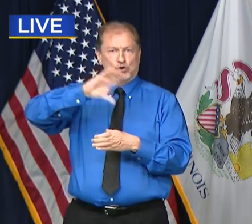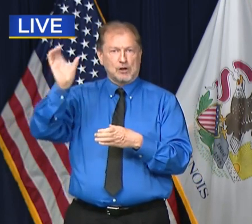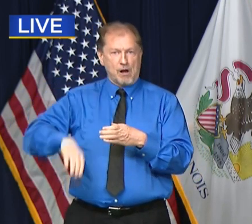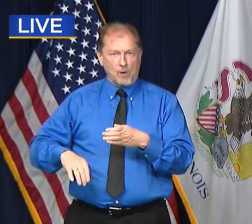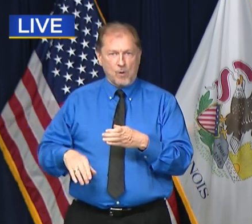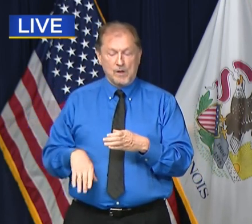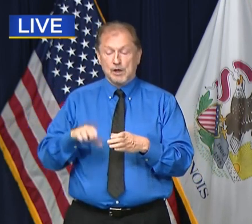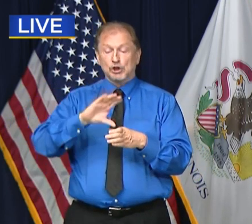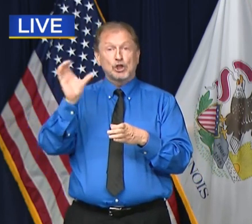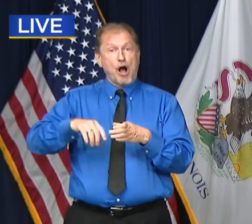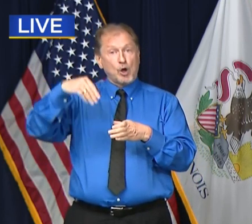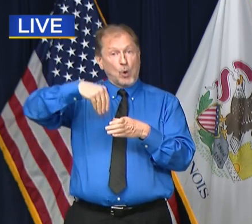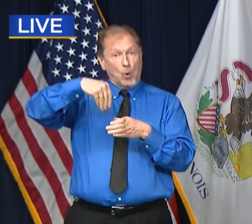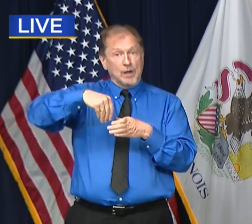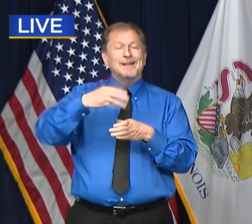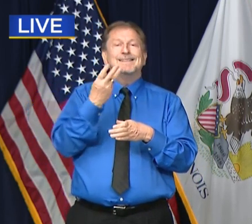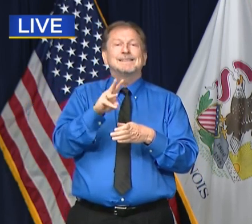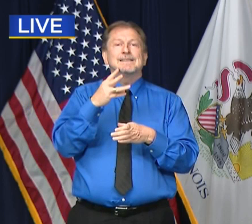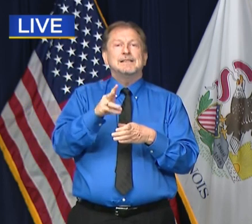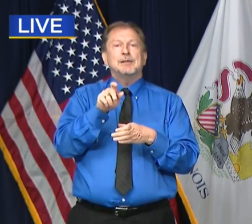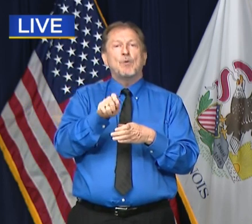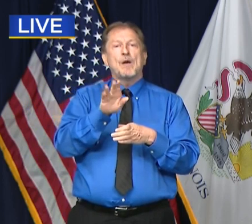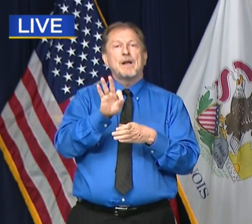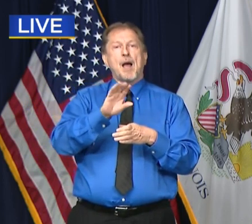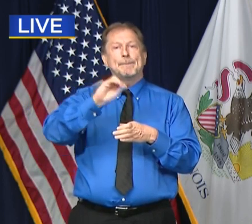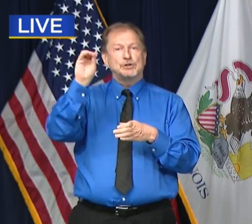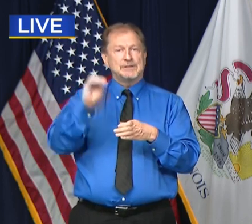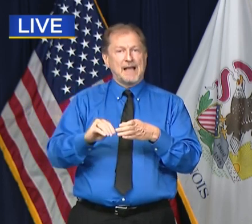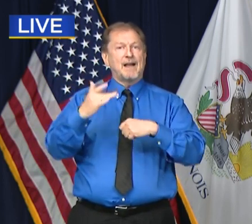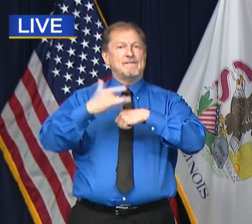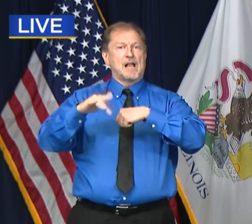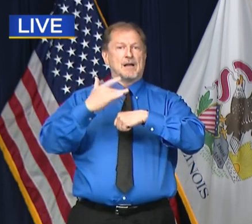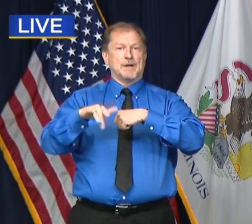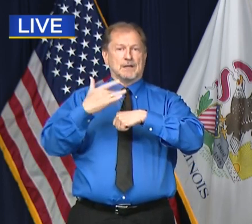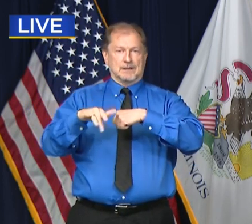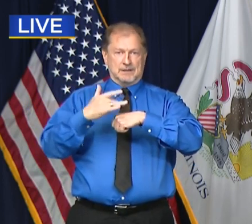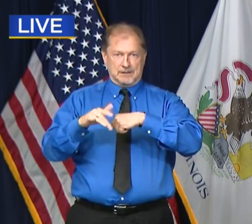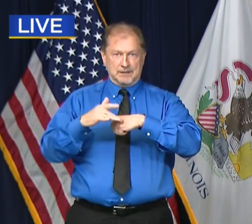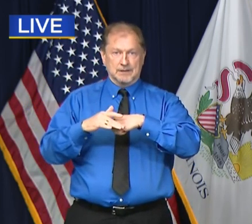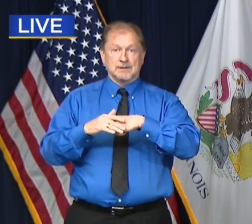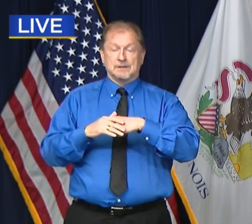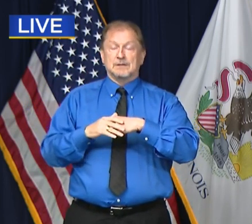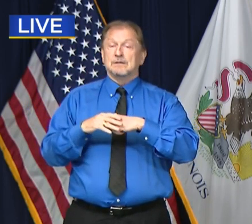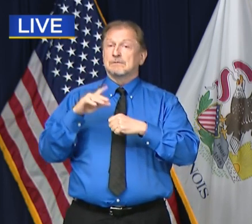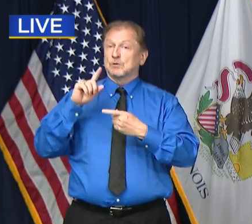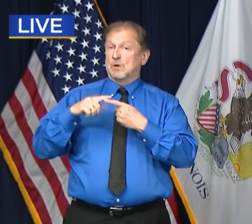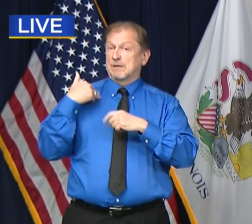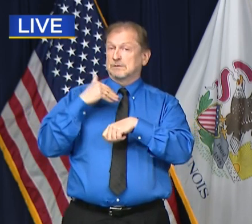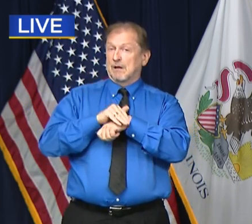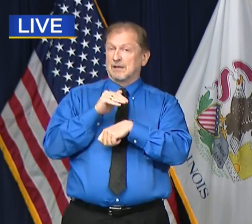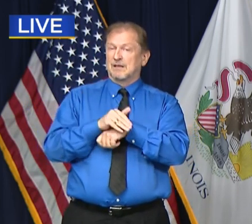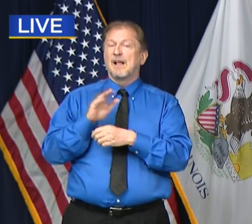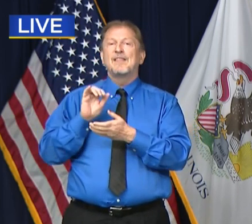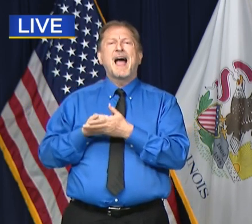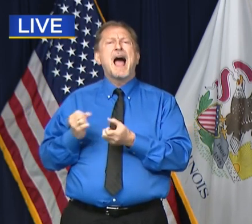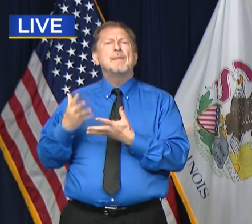OR 62 ACTUAL BEDS. AND IN COKE AND THE COLLAR COUNTIES, IN THE CITY OF